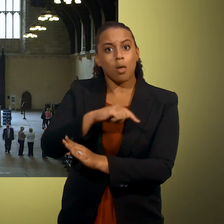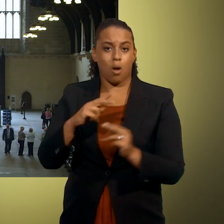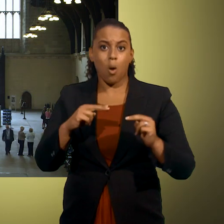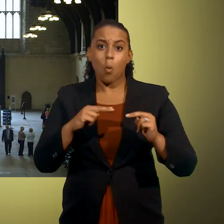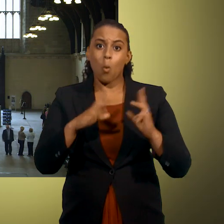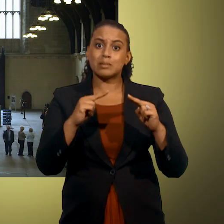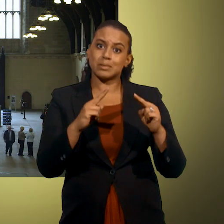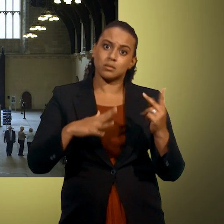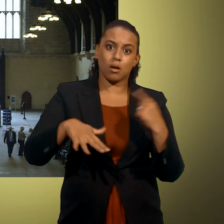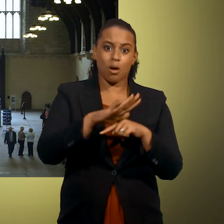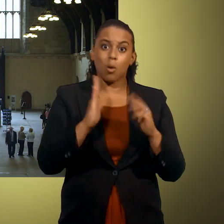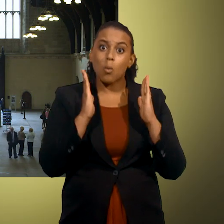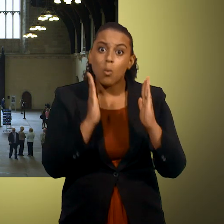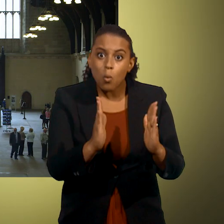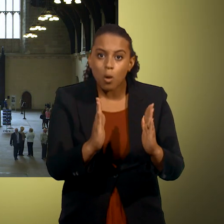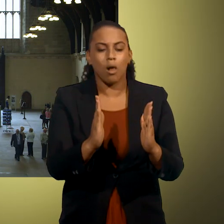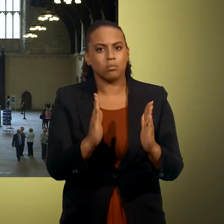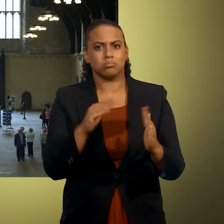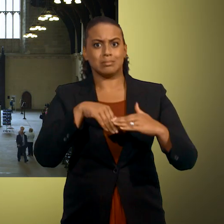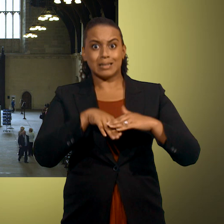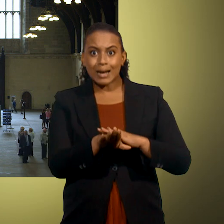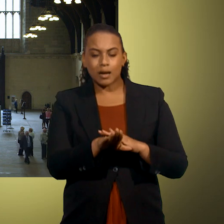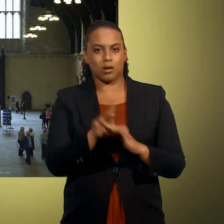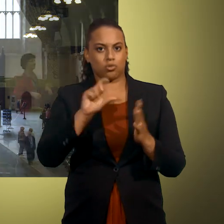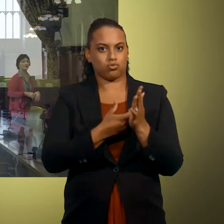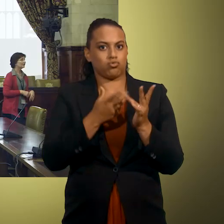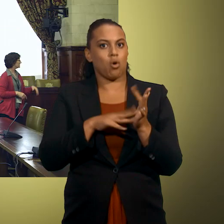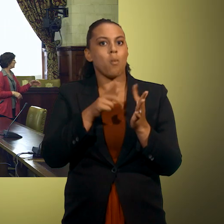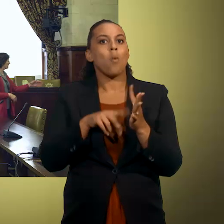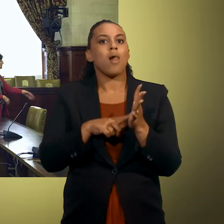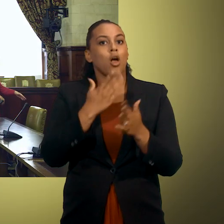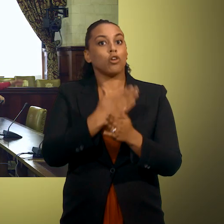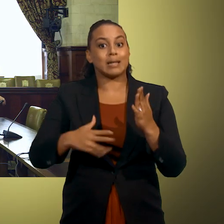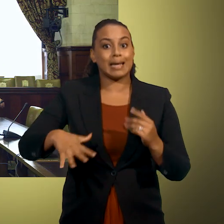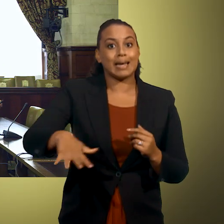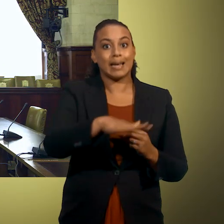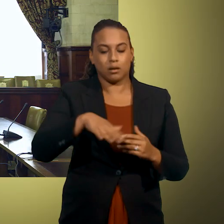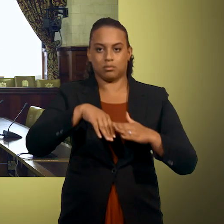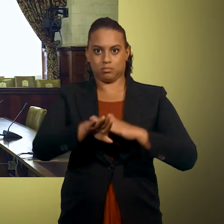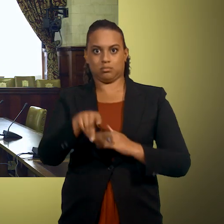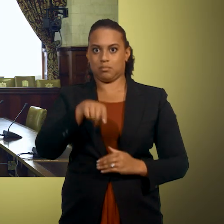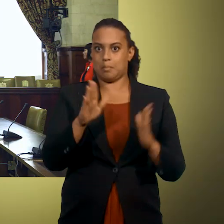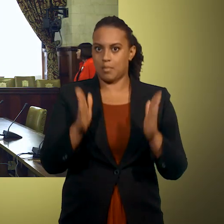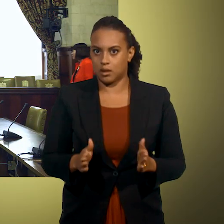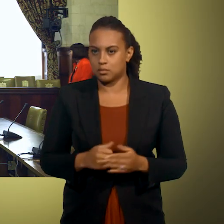This is reached via the main Visitor's Entrance at Cromwell Green. There are three types of tour around the Houses of Parliament.